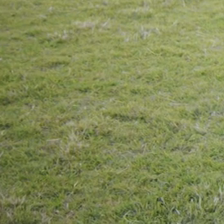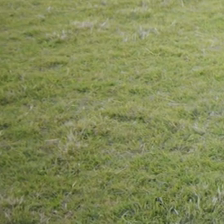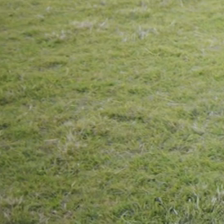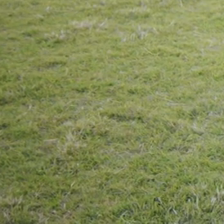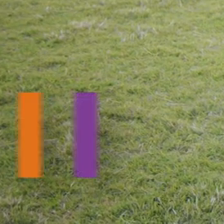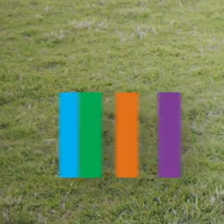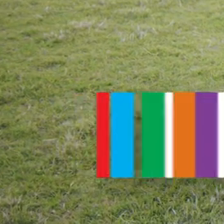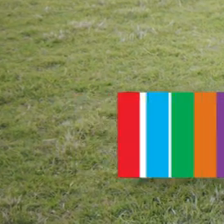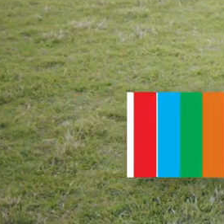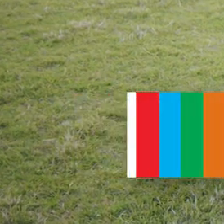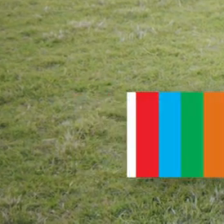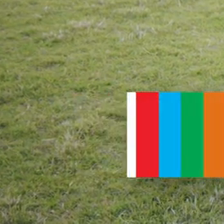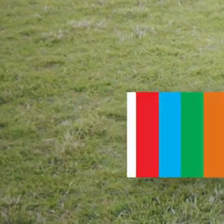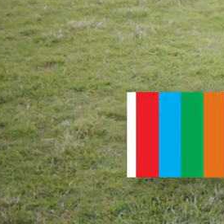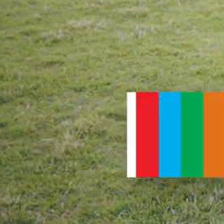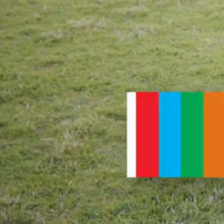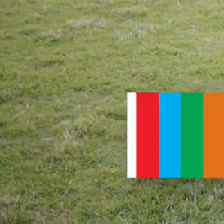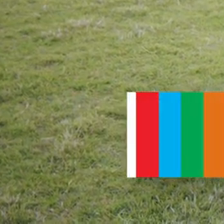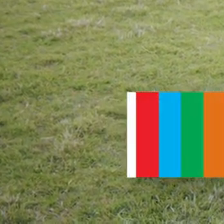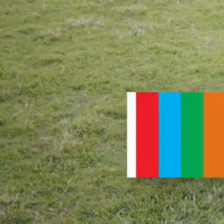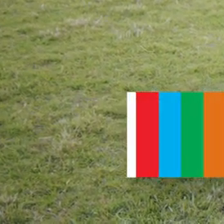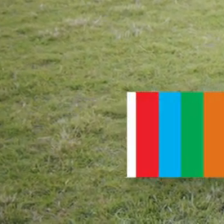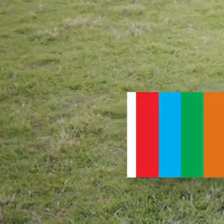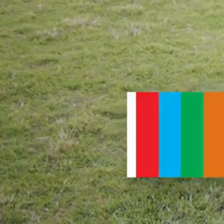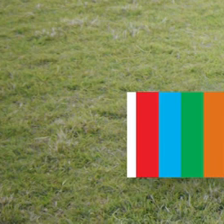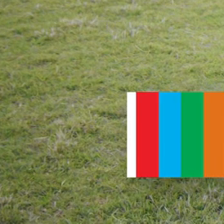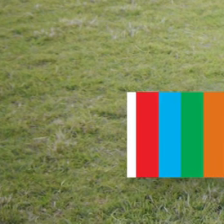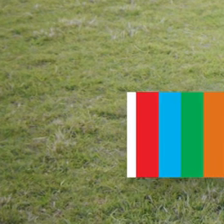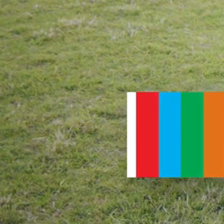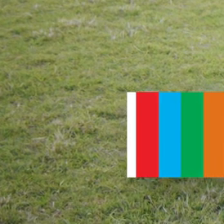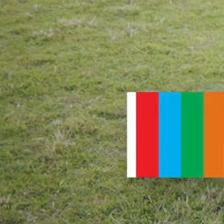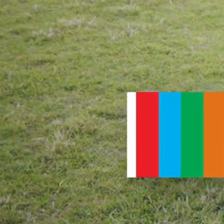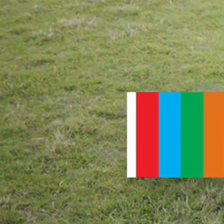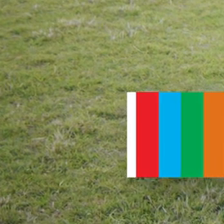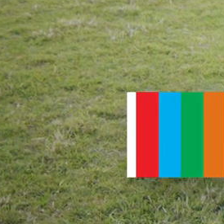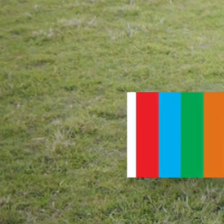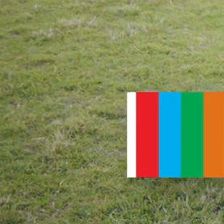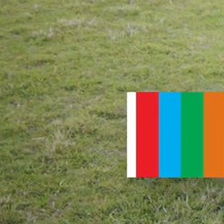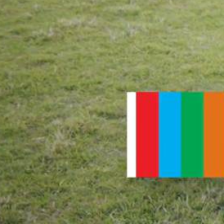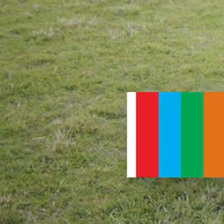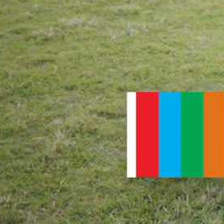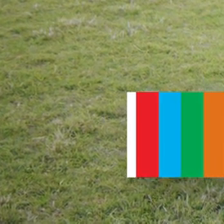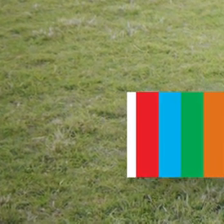Hi! I'm Jane. Hi! I'm Olivia, and I'm in Grade 4. Olivia, what is your favourite hobby? Ballet.